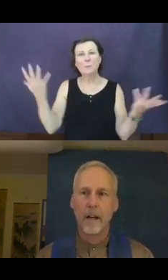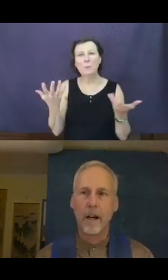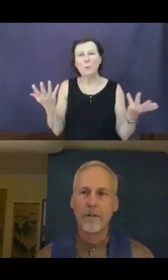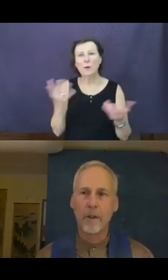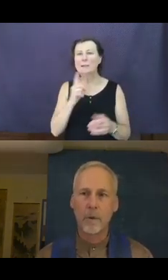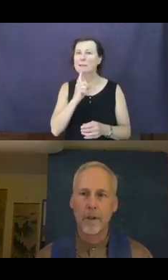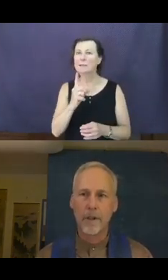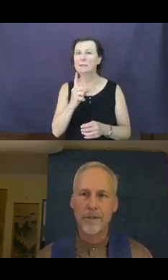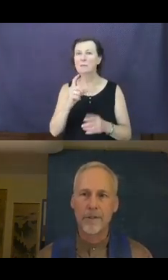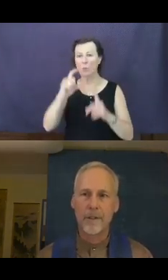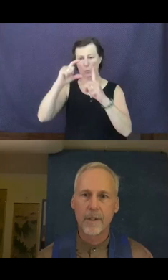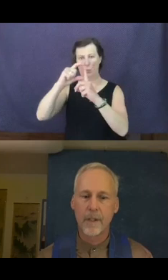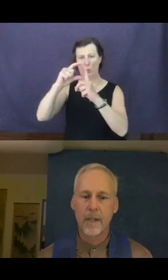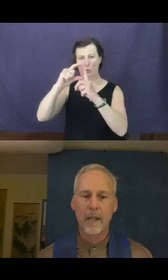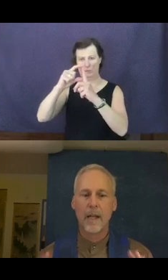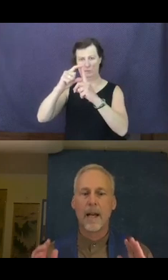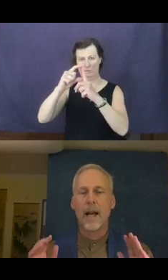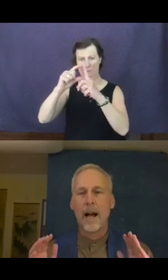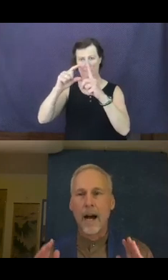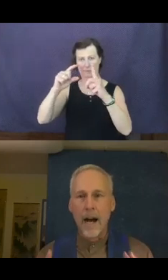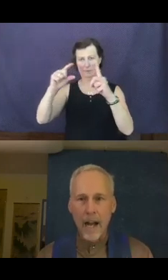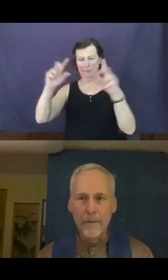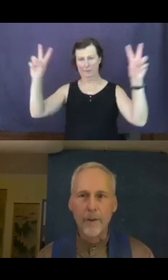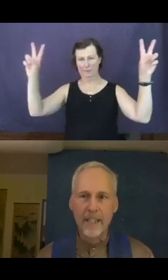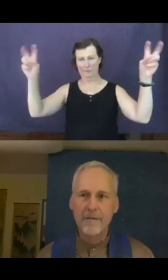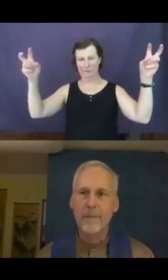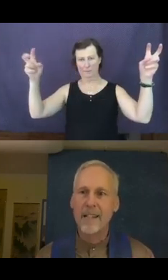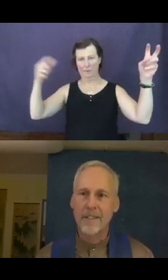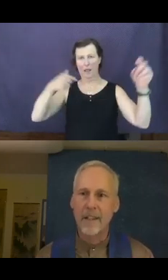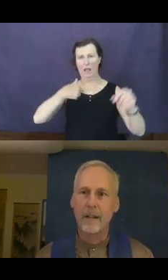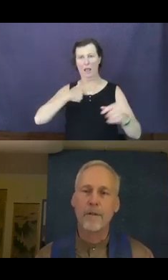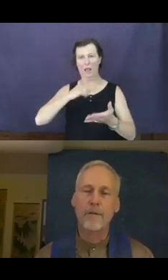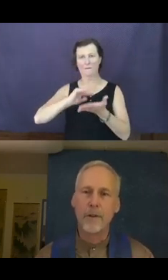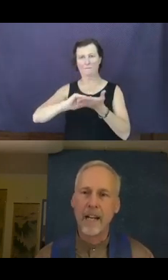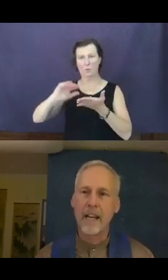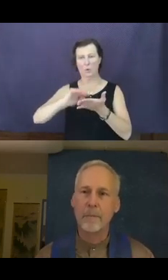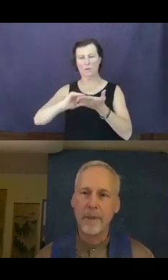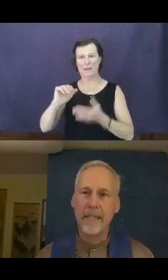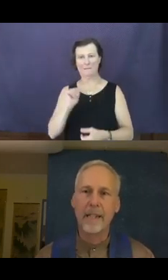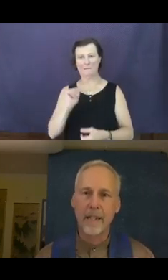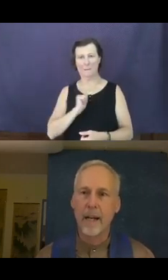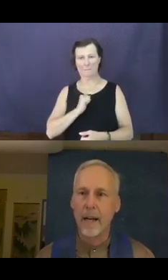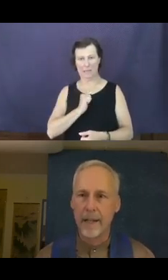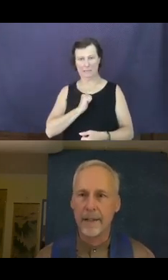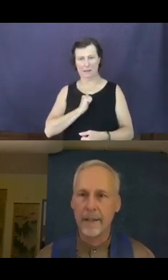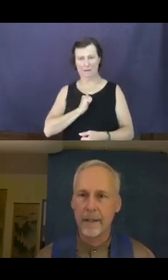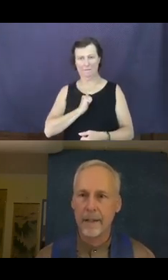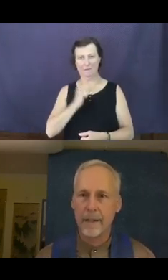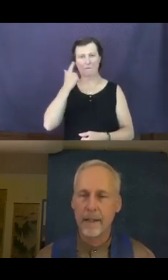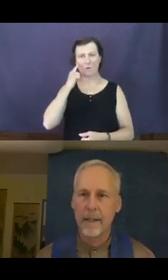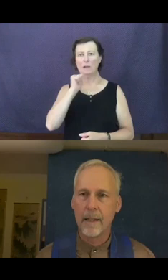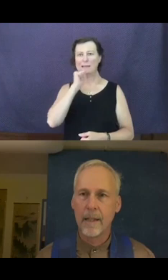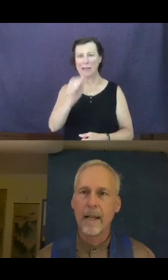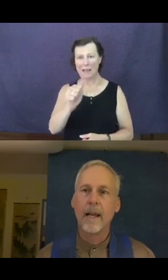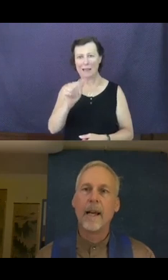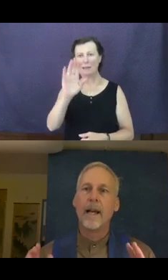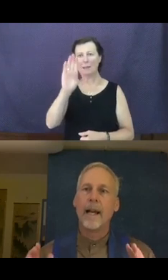of the words, "I forgive myself for not being God;